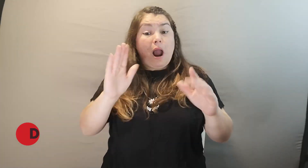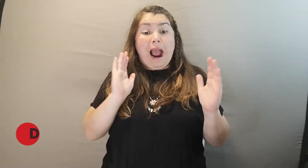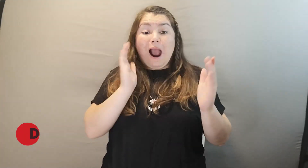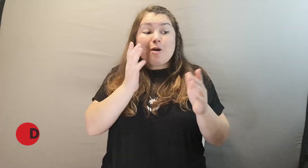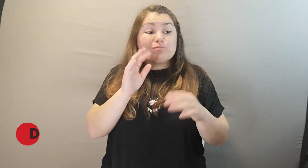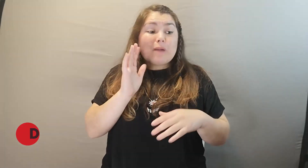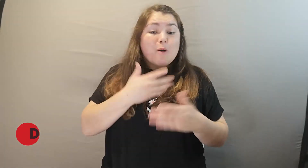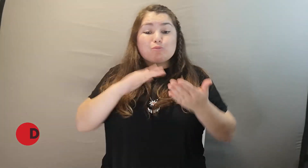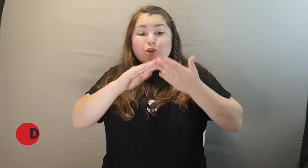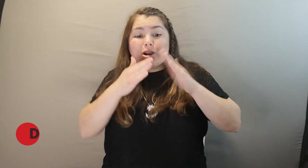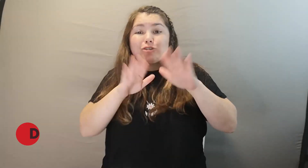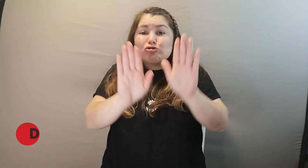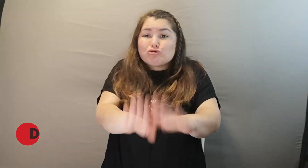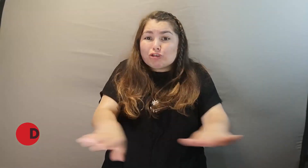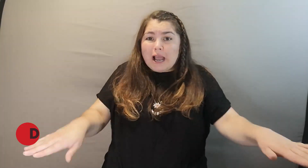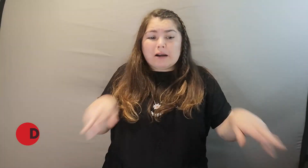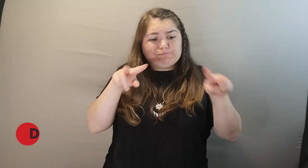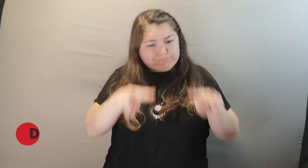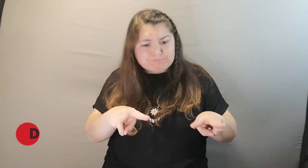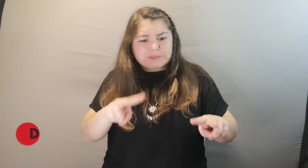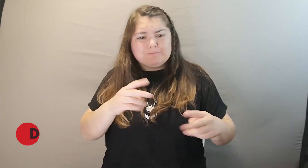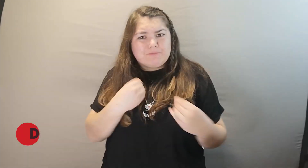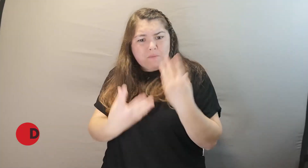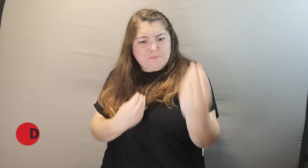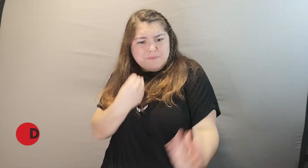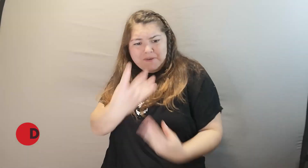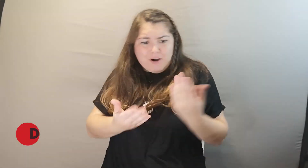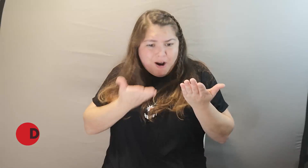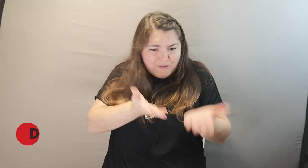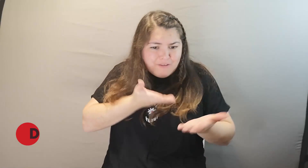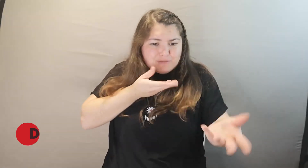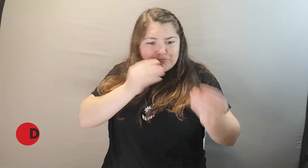The goal of our community and children is to provide, offer